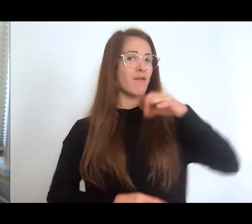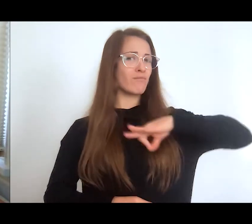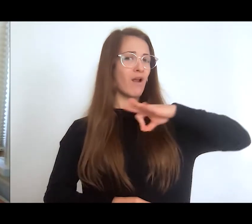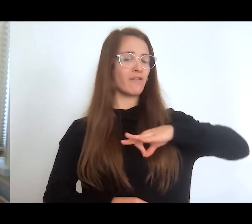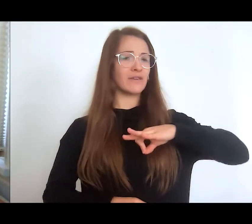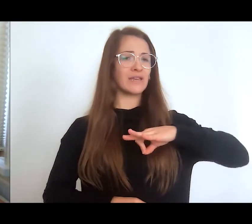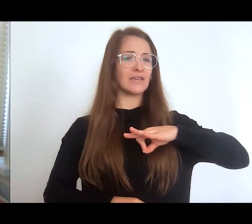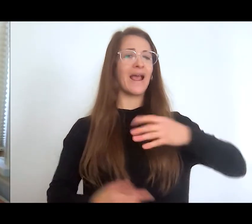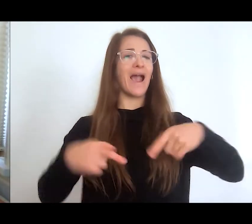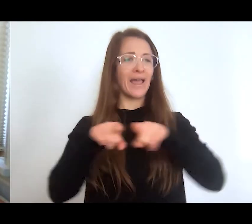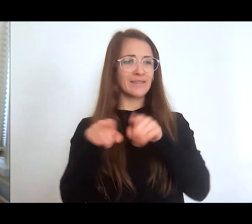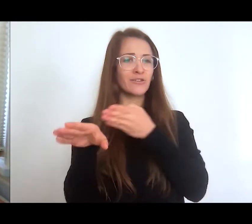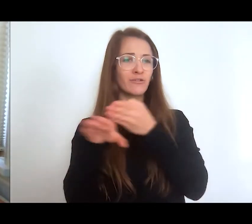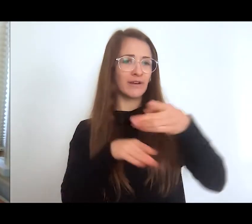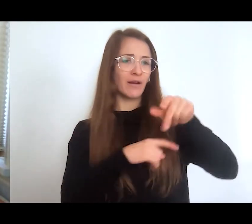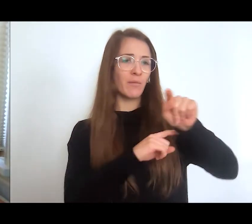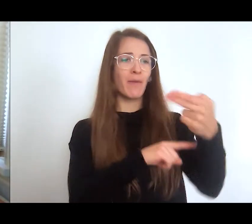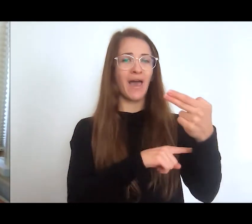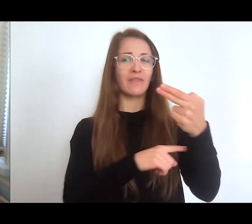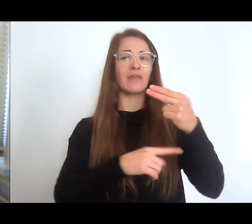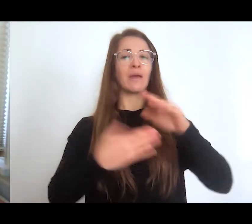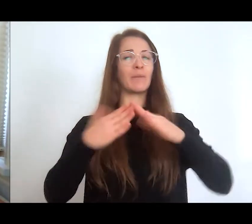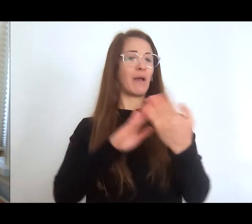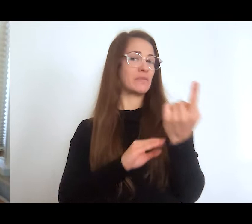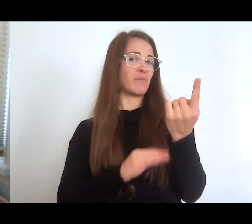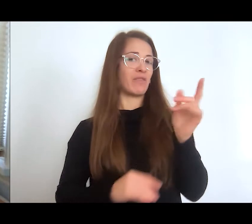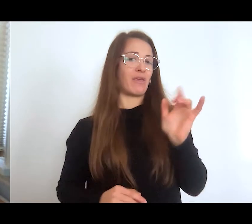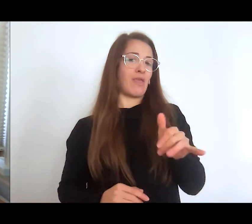BUT ONE DID NONPROFITS AS A CAREER PATH BECOME SOMETHING